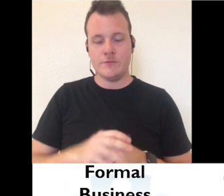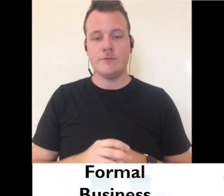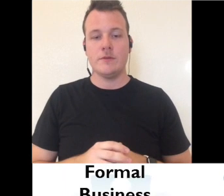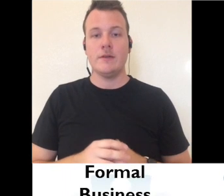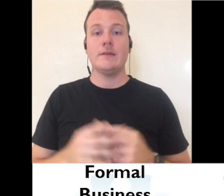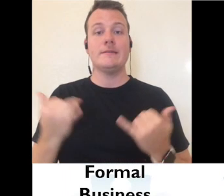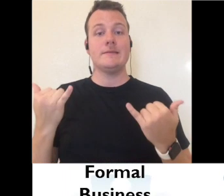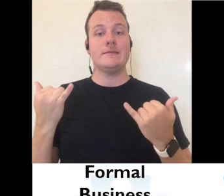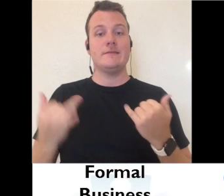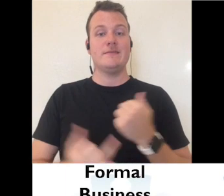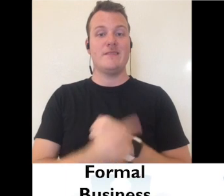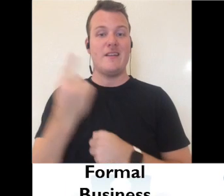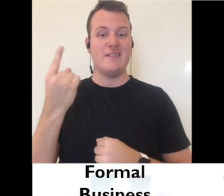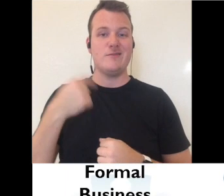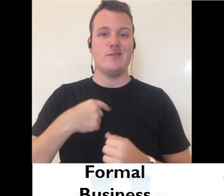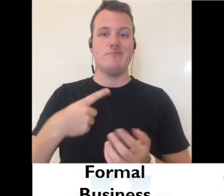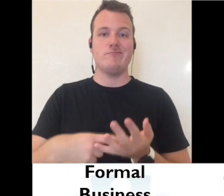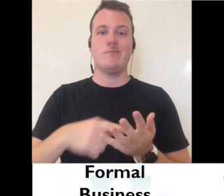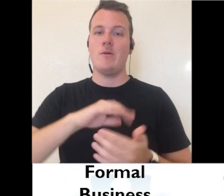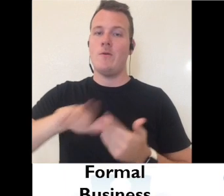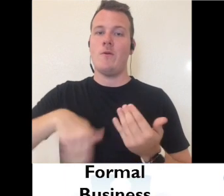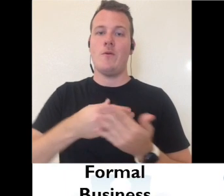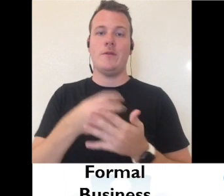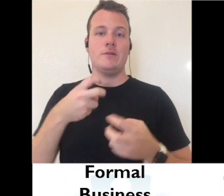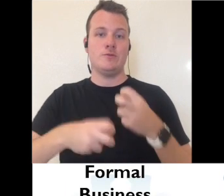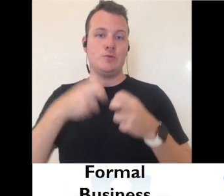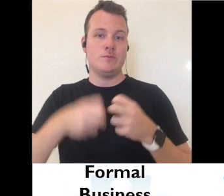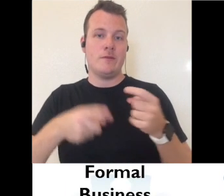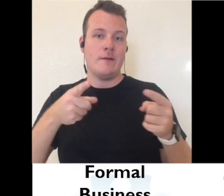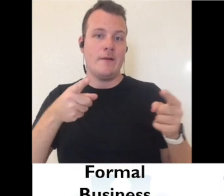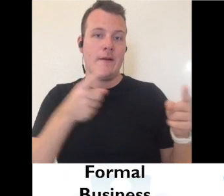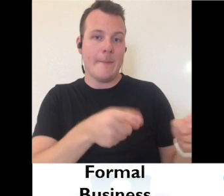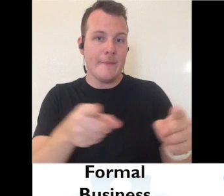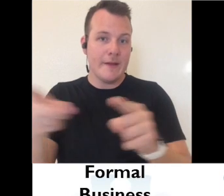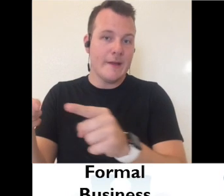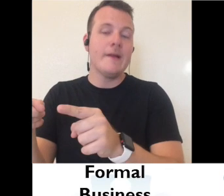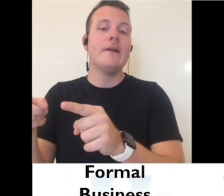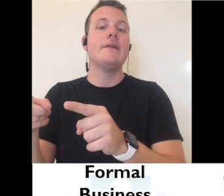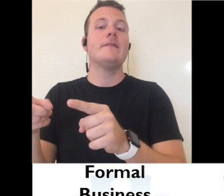market a little bit about the baby boomers, a little bit about